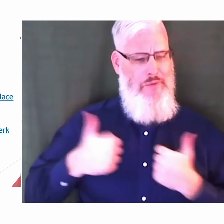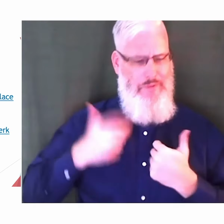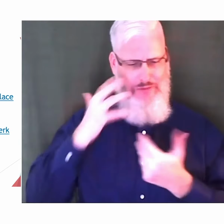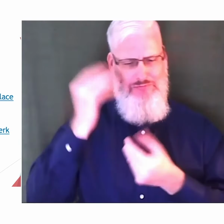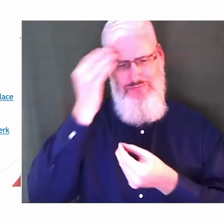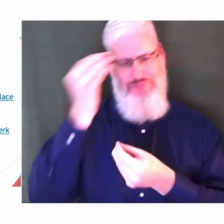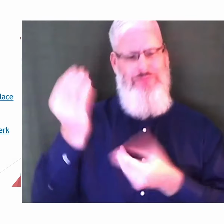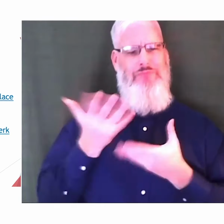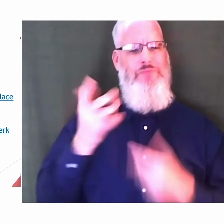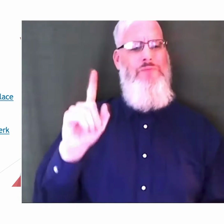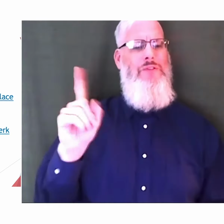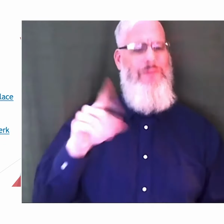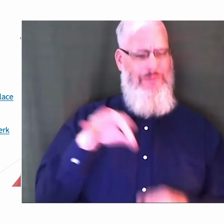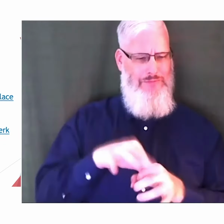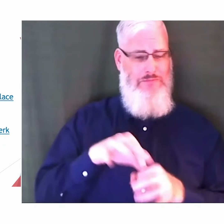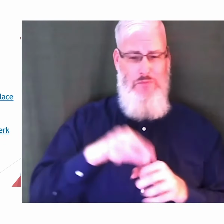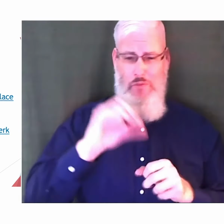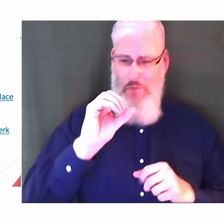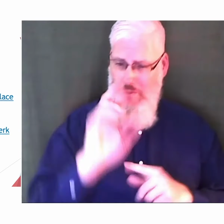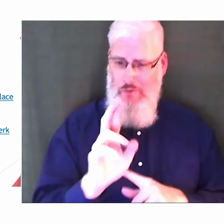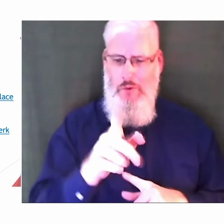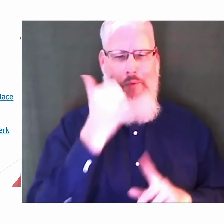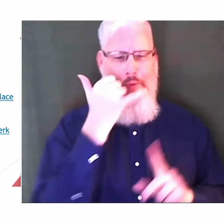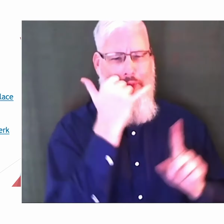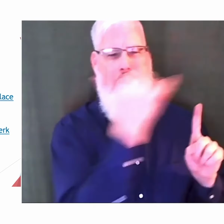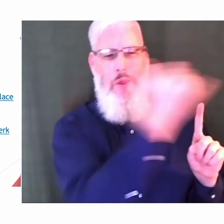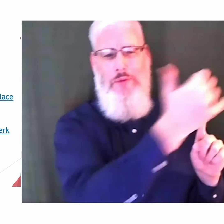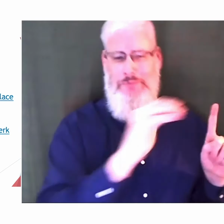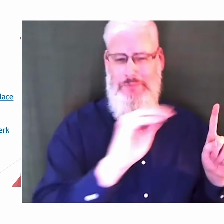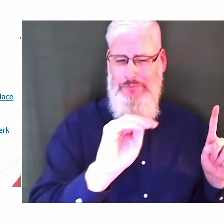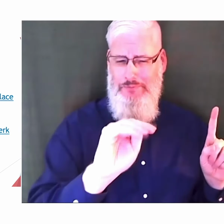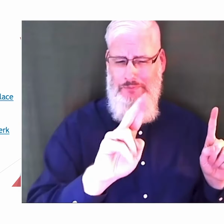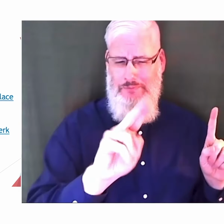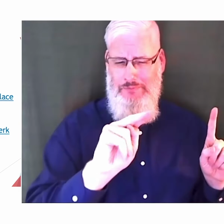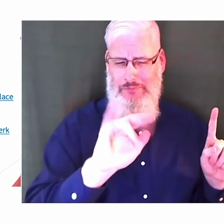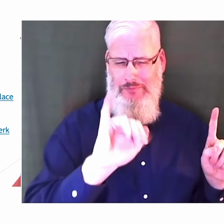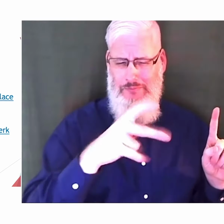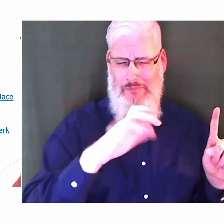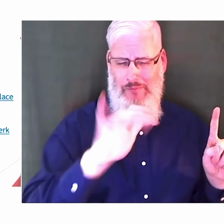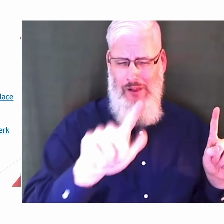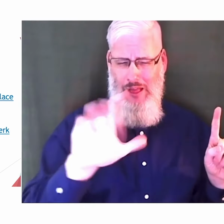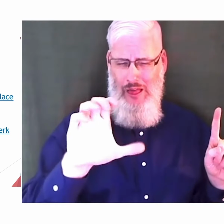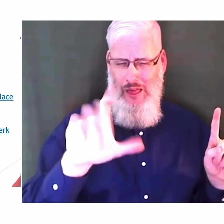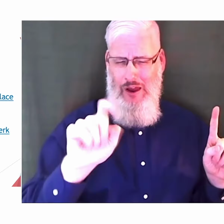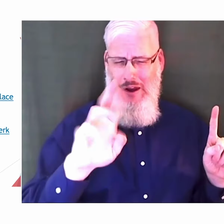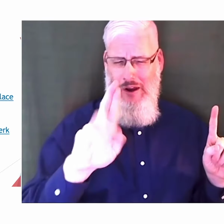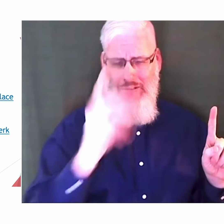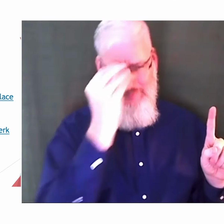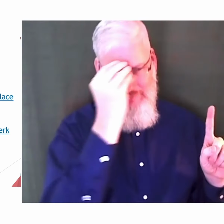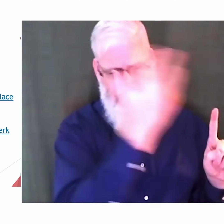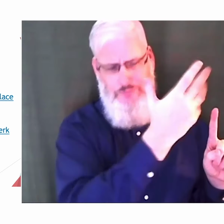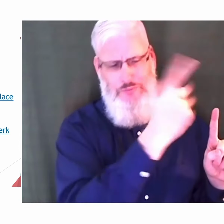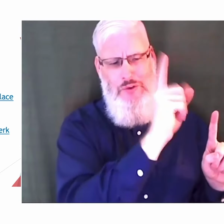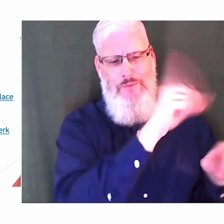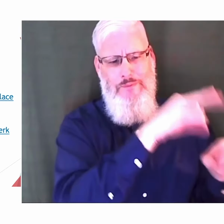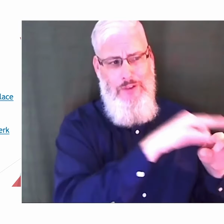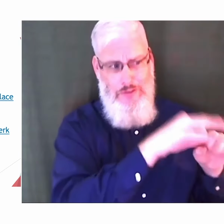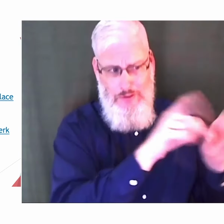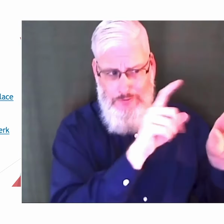to double check your polling place. If there's not a deadline for making updates to changes in polling places on the www.myvote.gov.